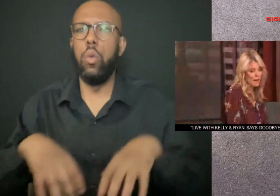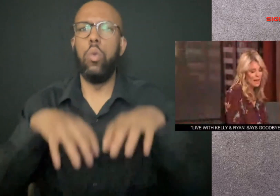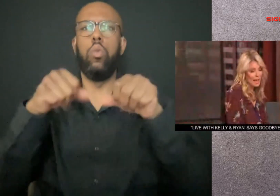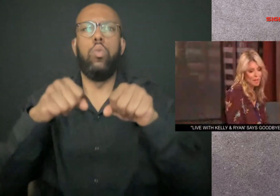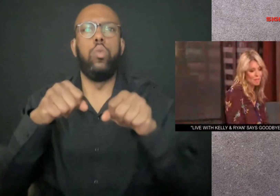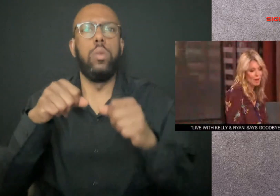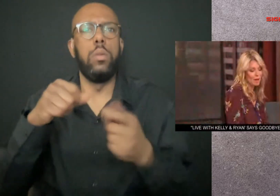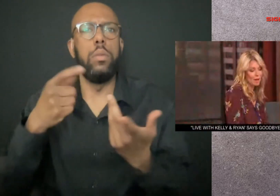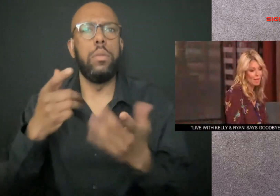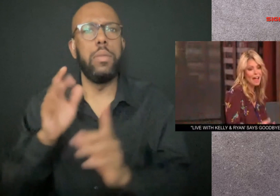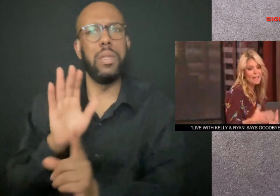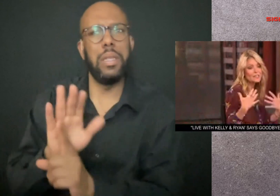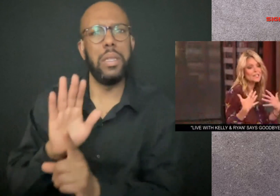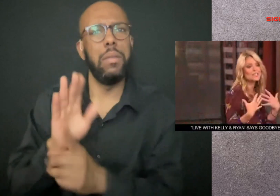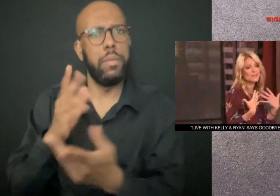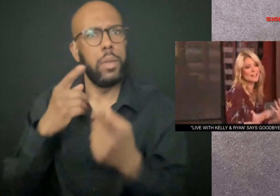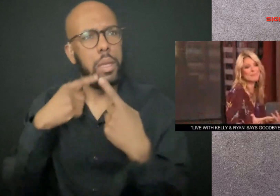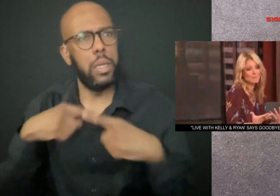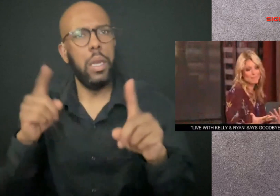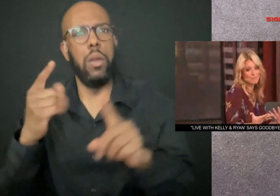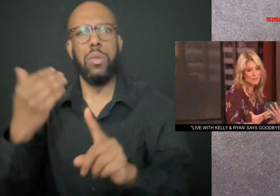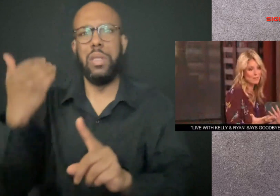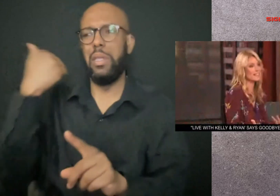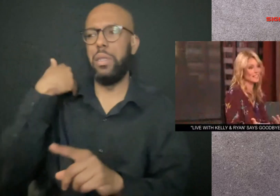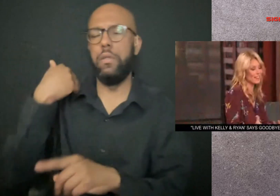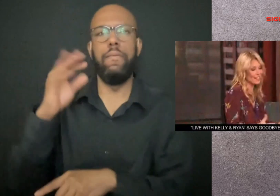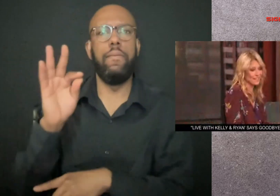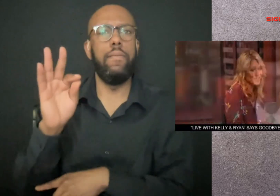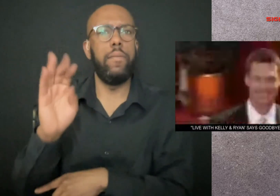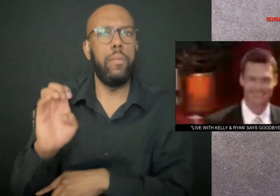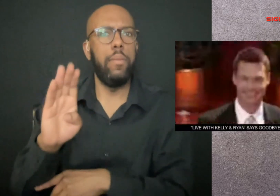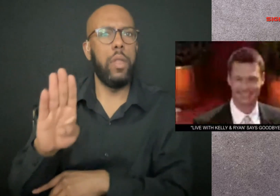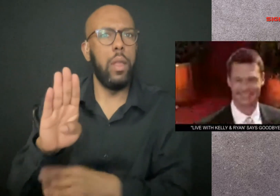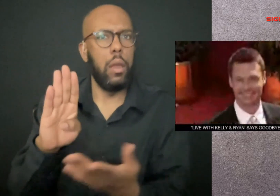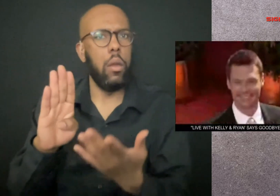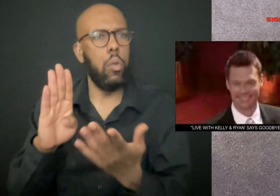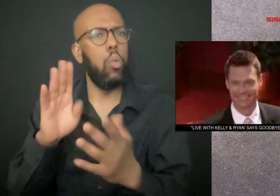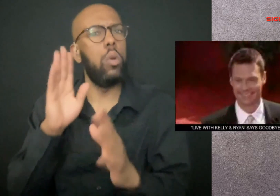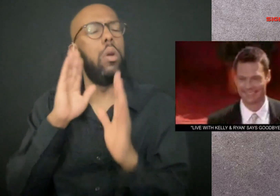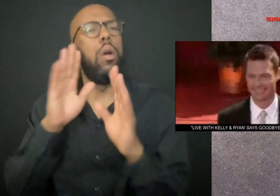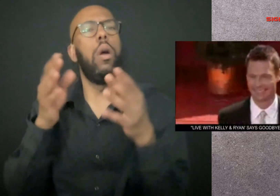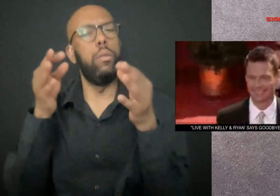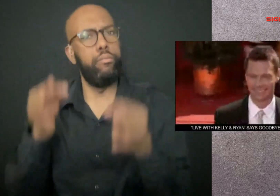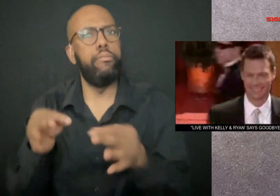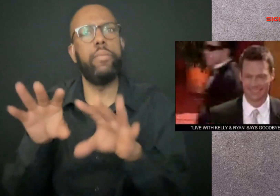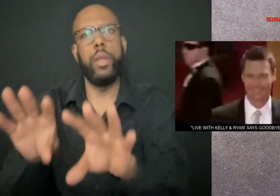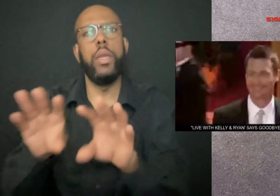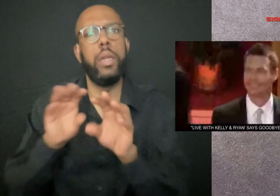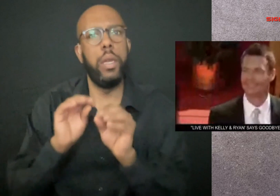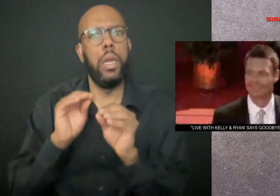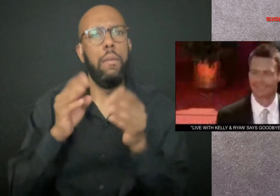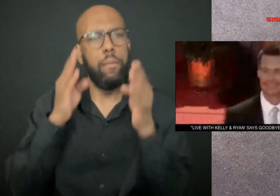over and over again until the boy vomited the water out of his stomach one of the officers